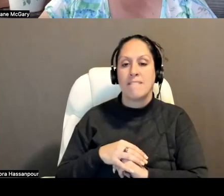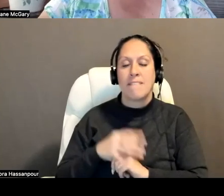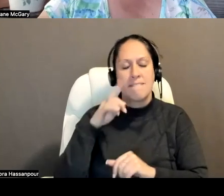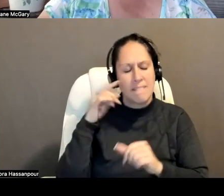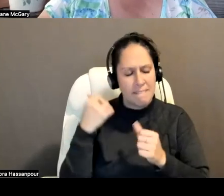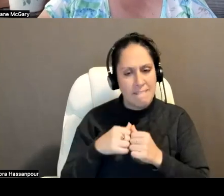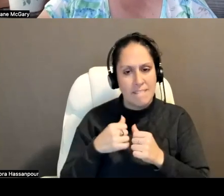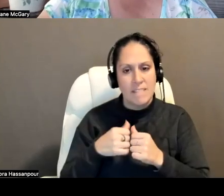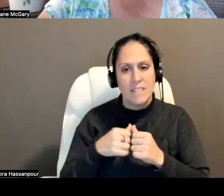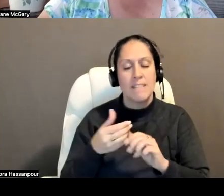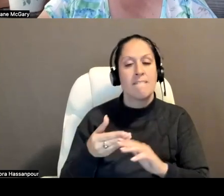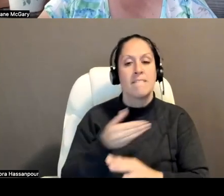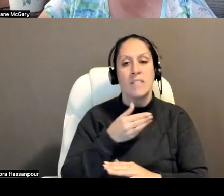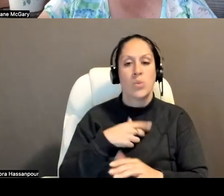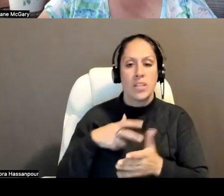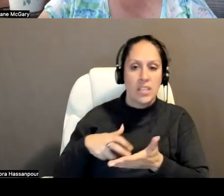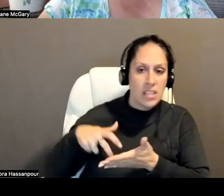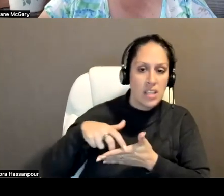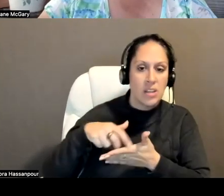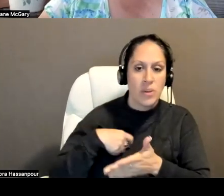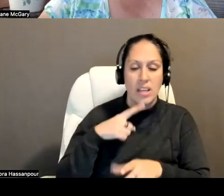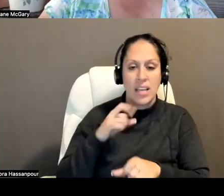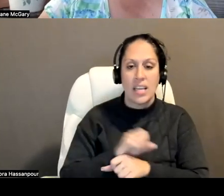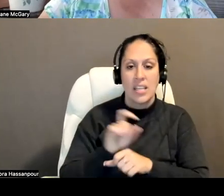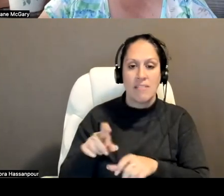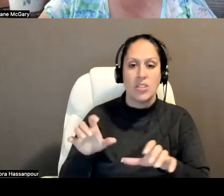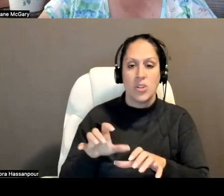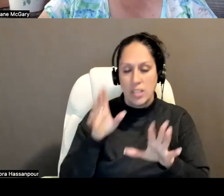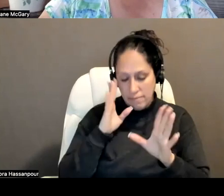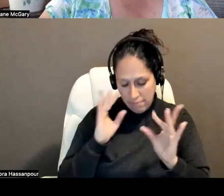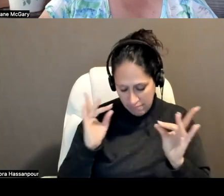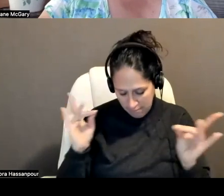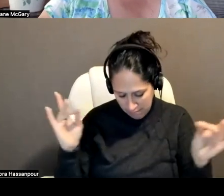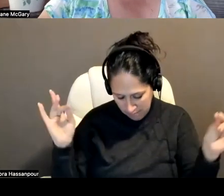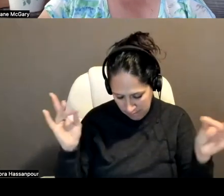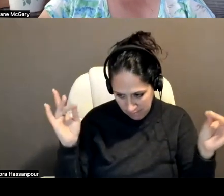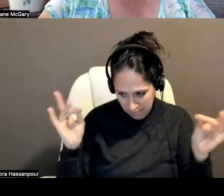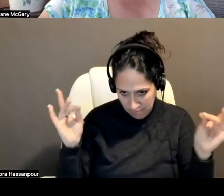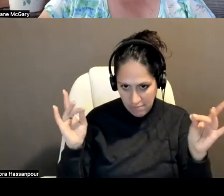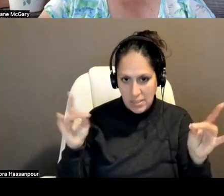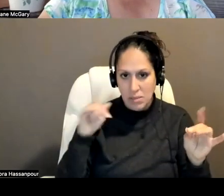before we go on stage we actually have to do a meditation, because we were, because we were